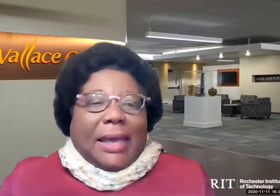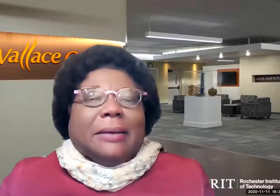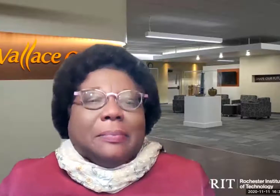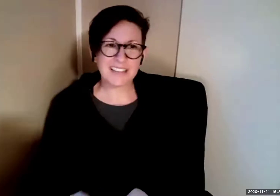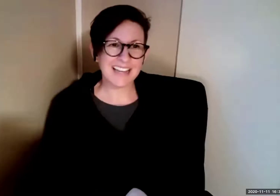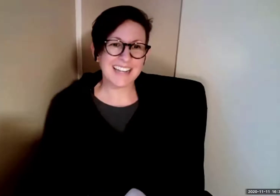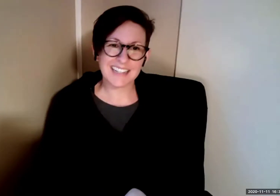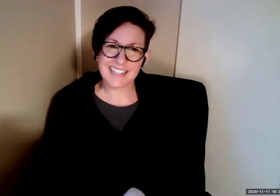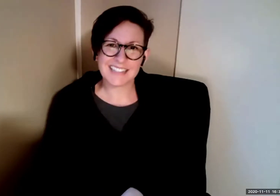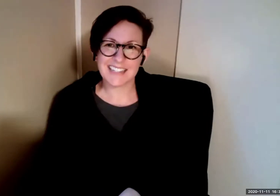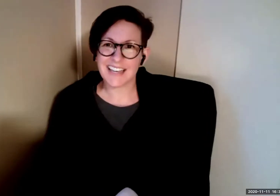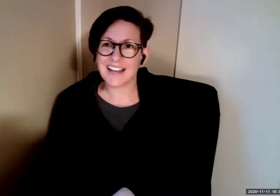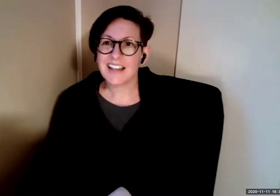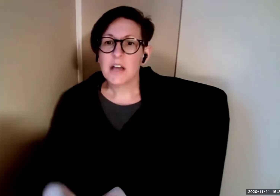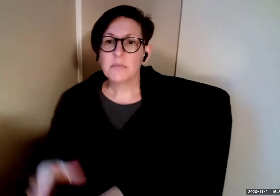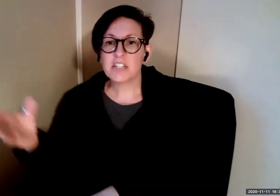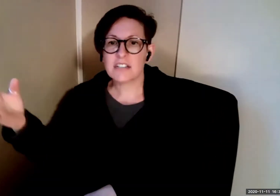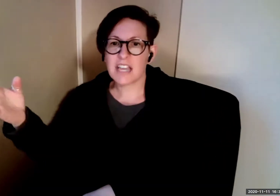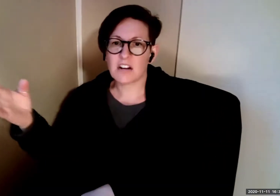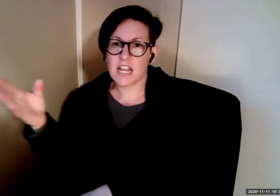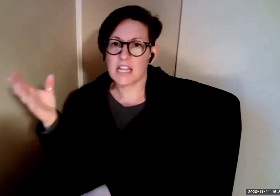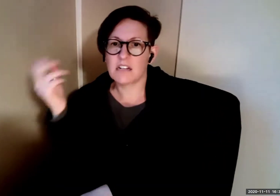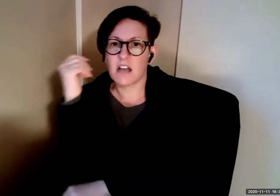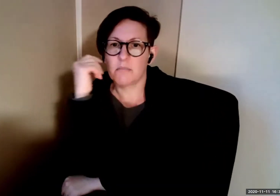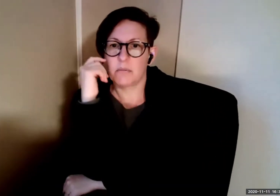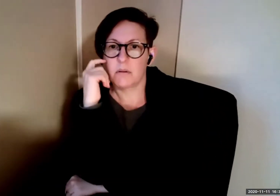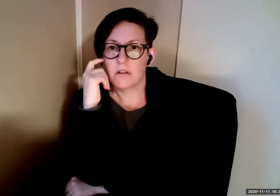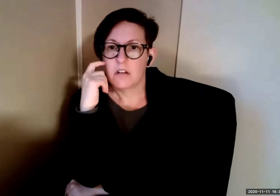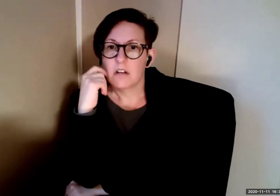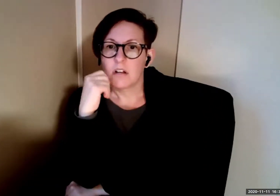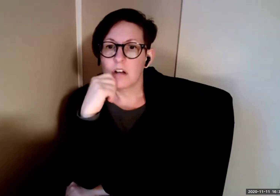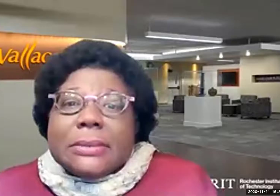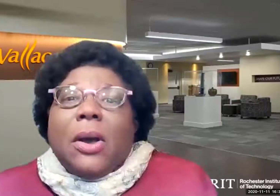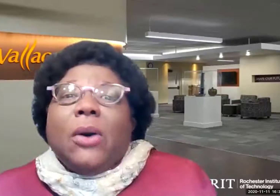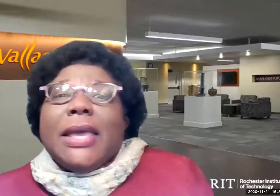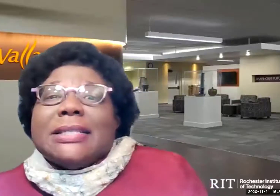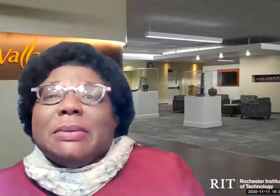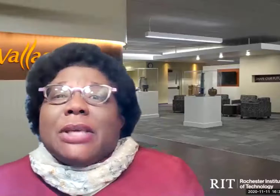Nicole she/her: There's no online access. Yeah. Michelle's got her hand up. Nicole she/her: Yes. Nicole she/her: At Joe, Joe.